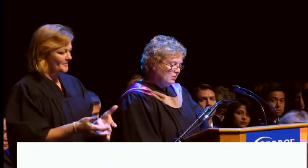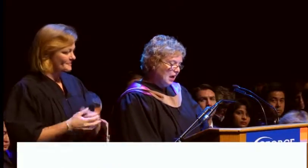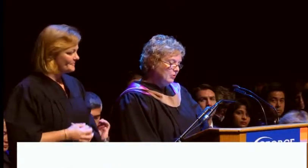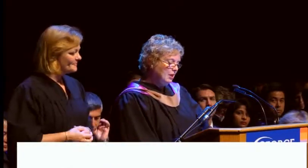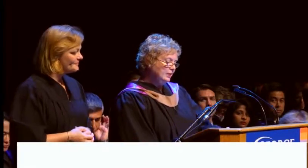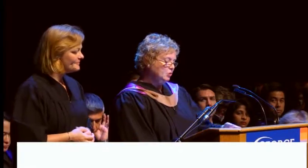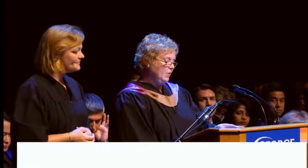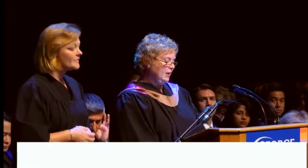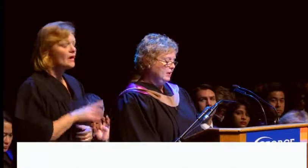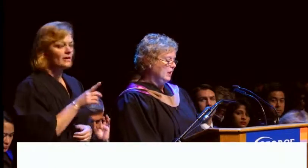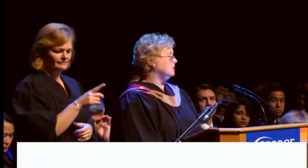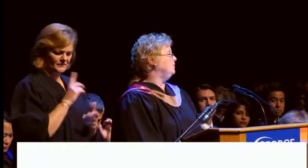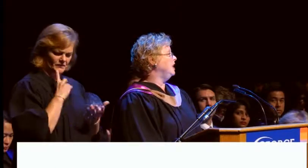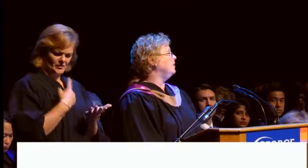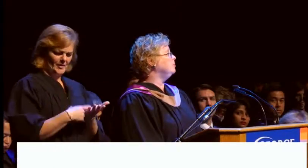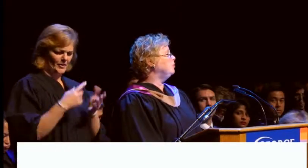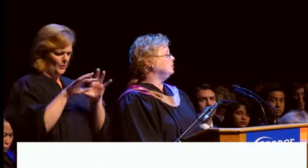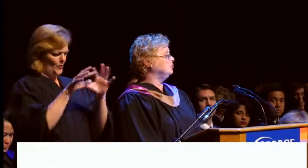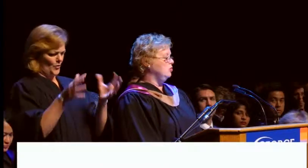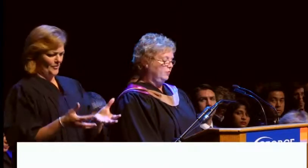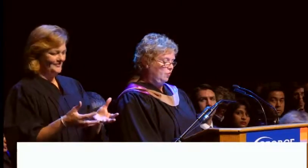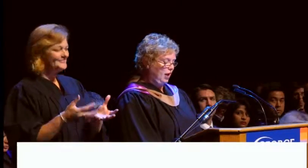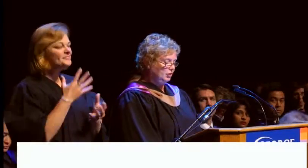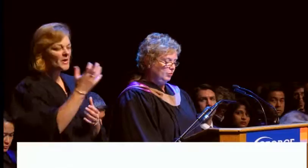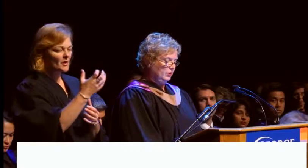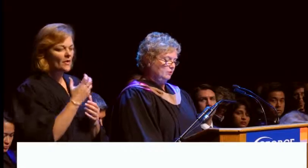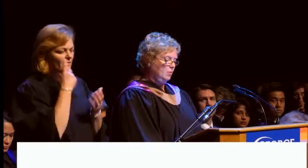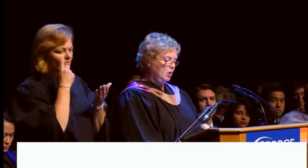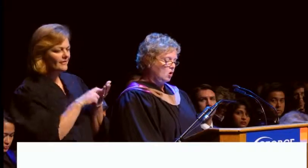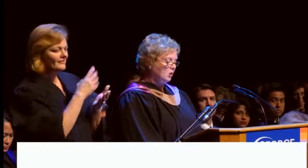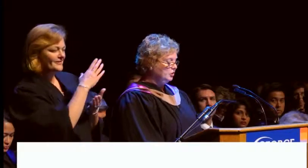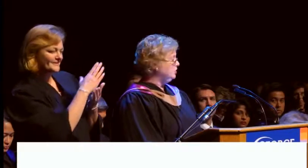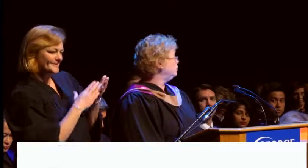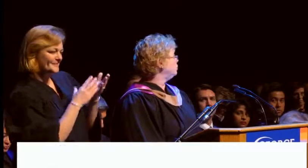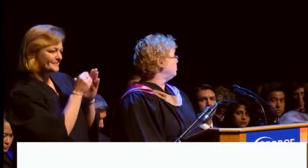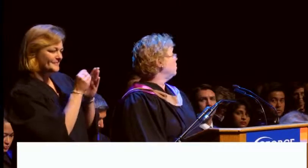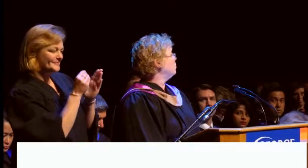I WOULD LIKE TO RECOGNIZE A VERY IMPORTANT GROUP OF GRADUATES FROM OUR COLLEGE TEACHERS PROGRAM.